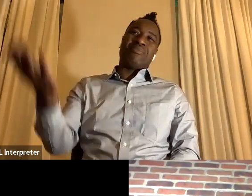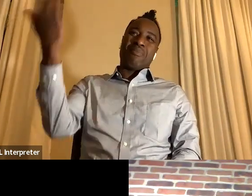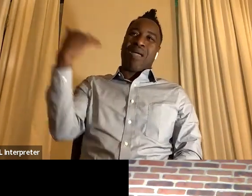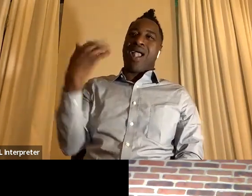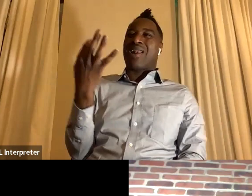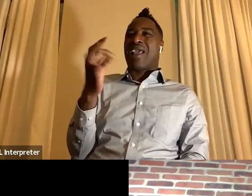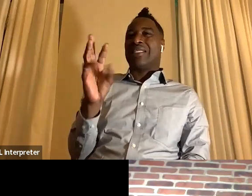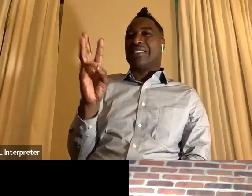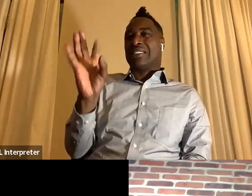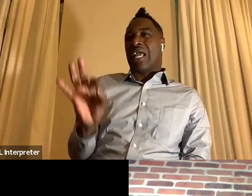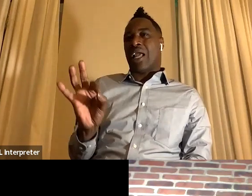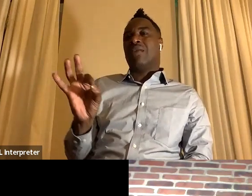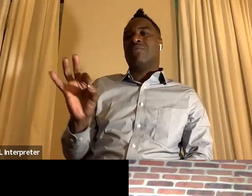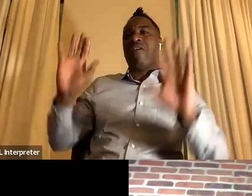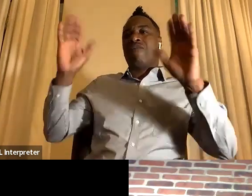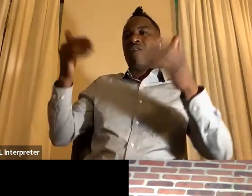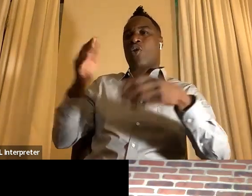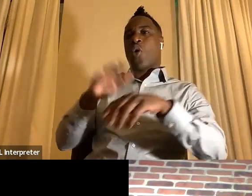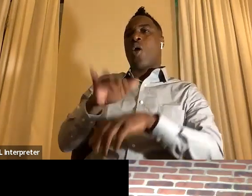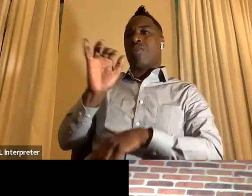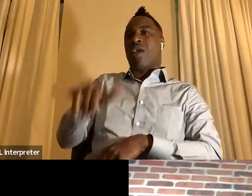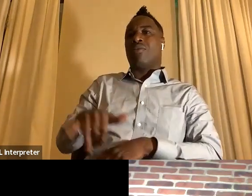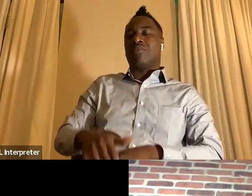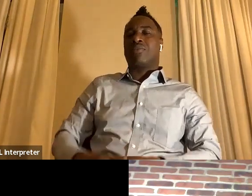So let's focus in on that a lot.